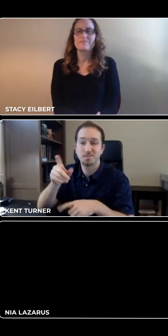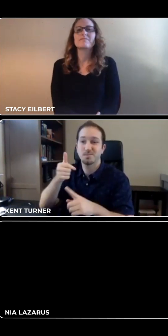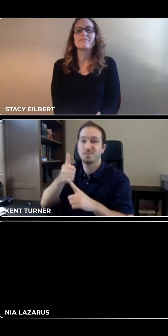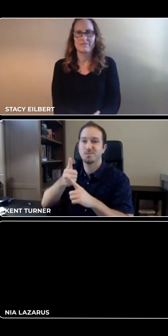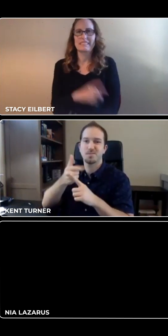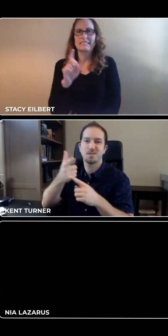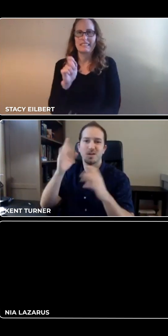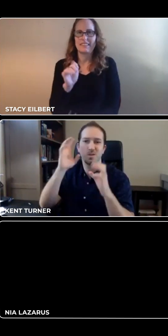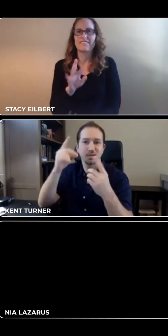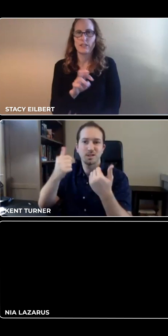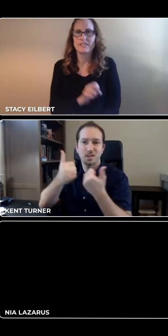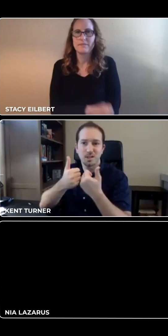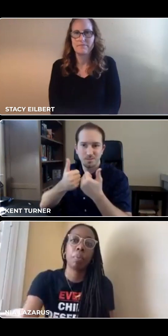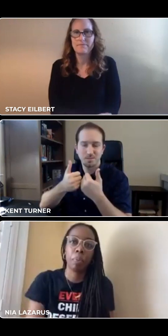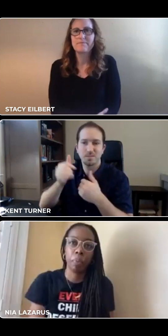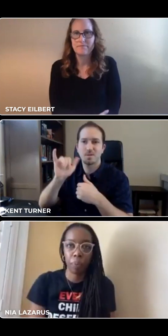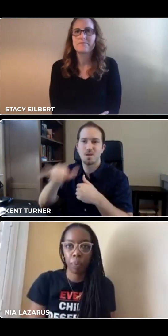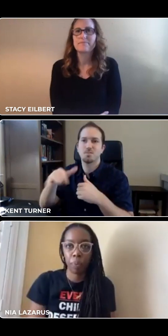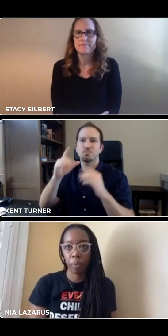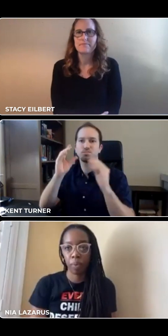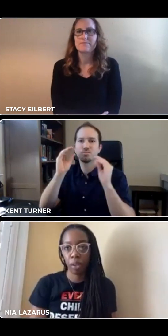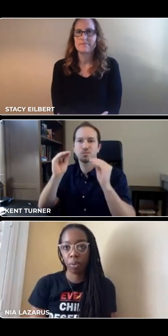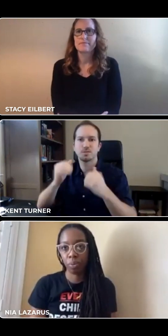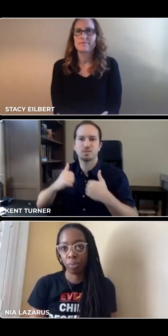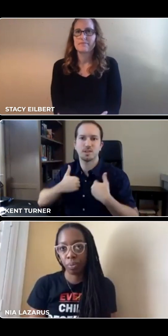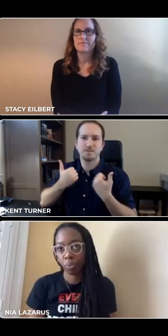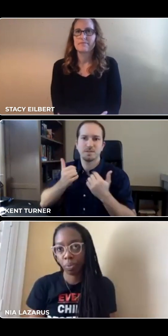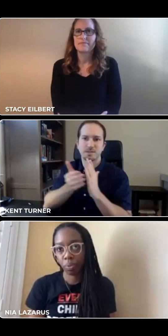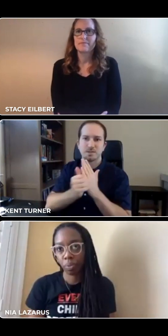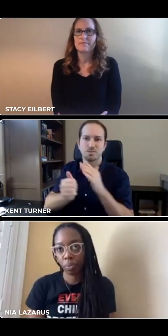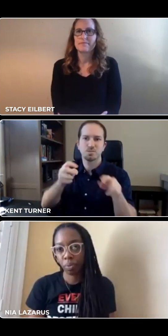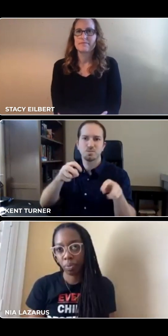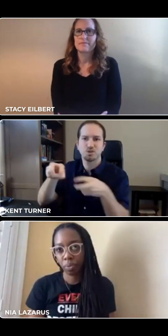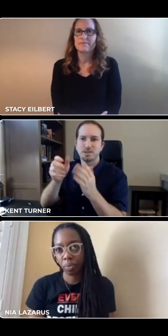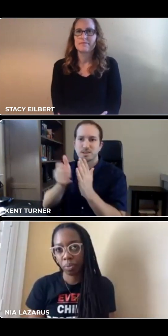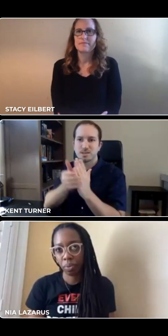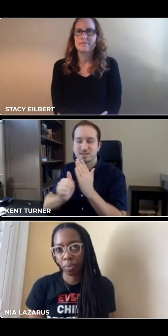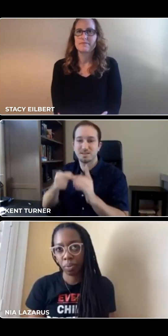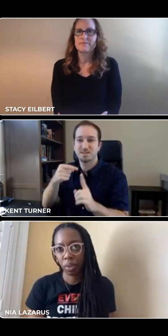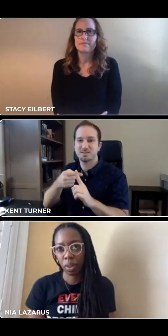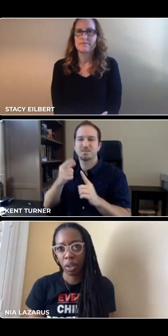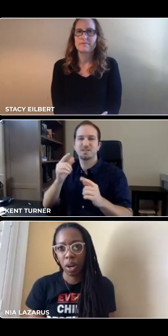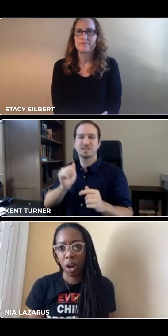check that out at deafverse.com. That's an educational game that teaches life skills